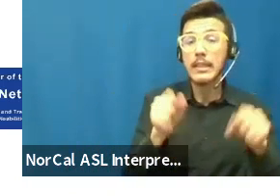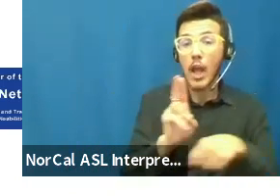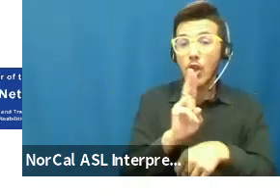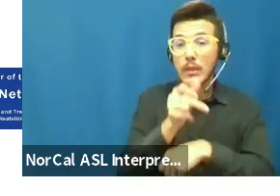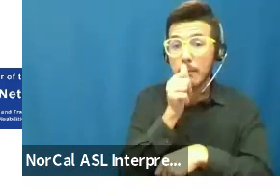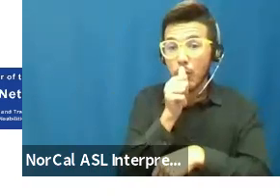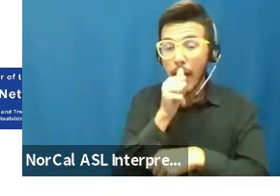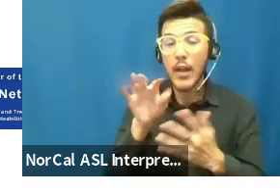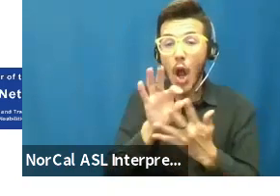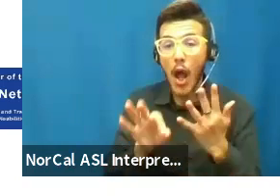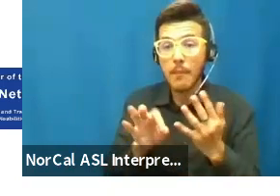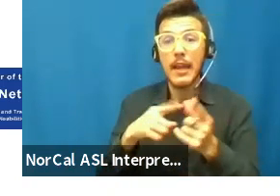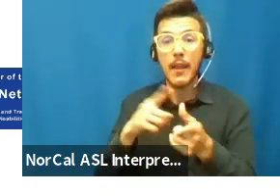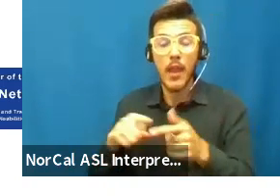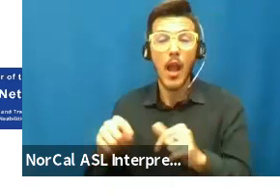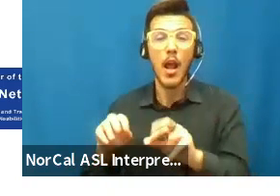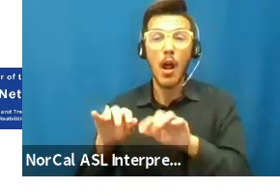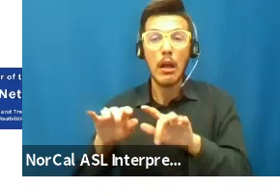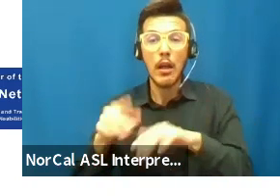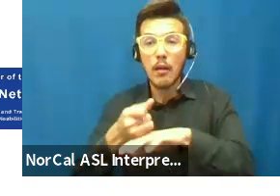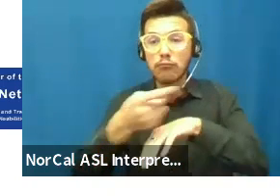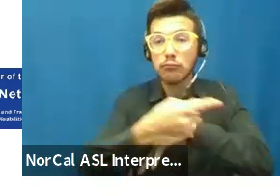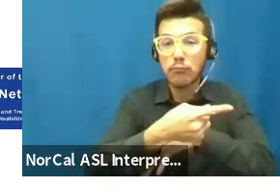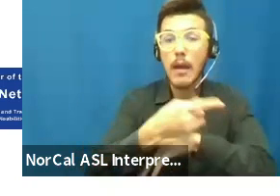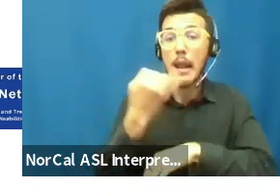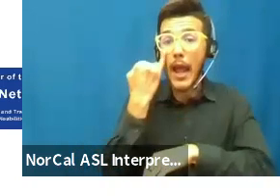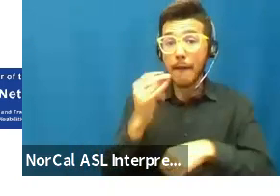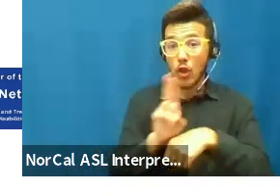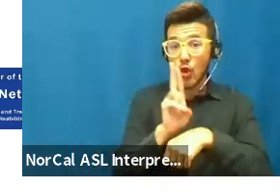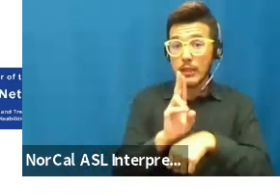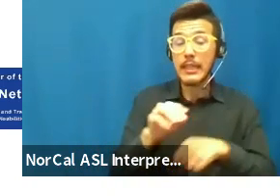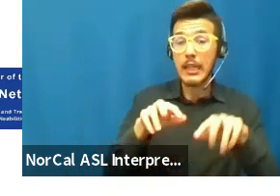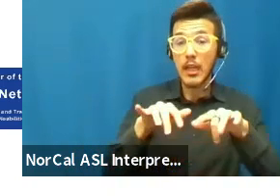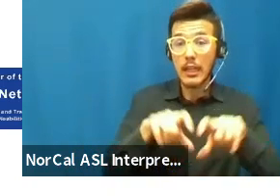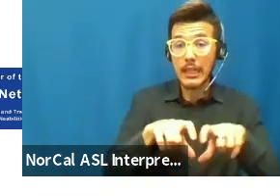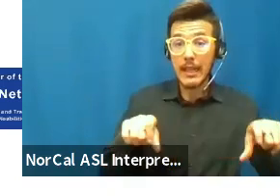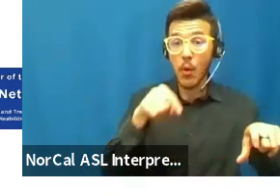in the text box and enter. Again, if you're using keyboards, you can use Alt H to access